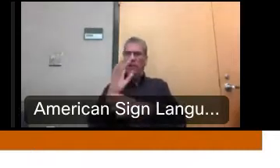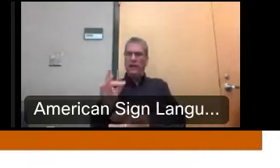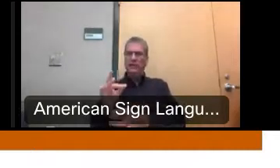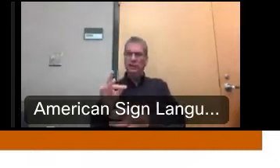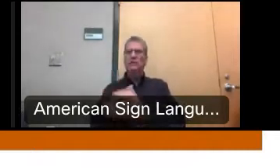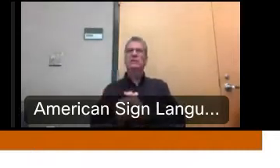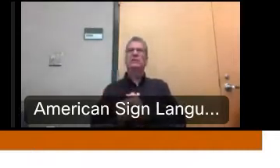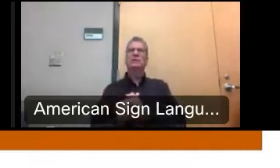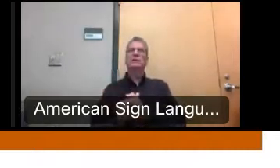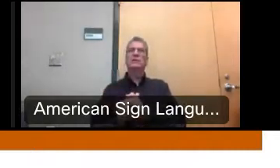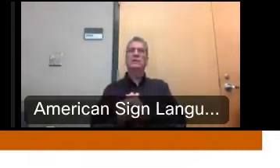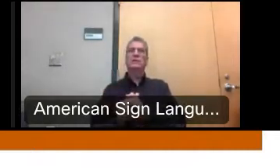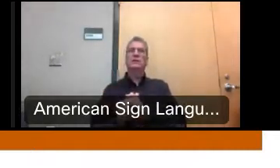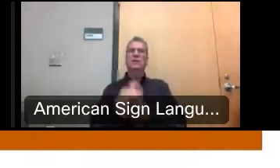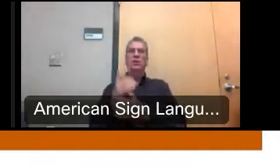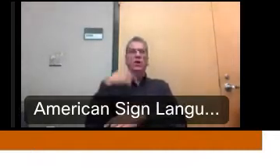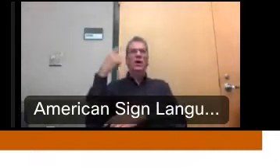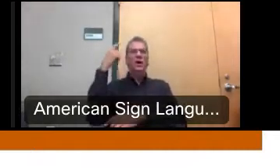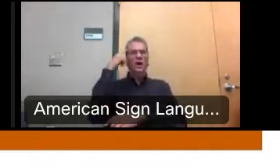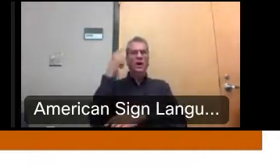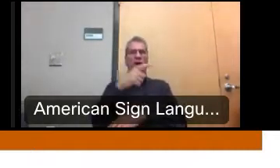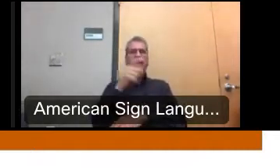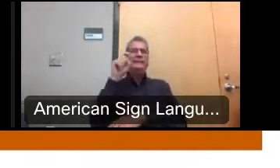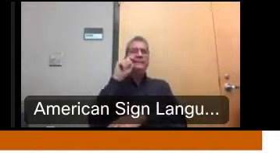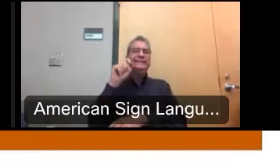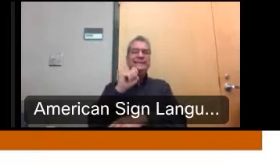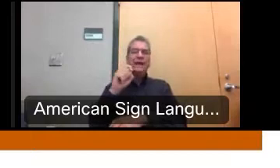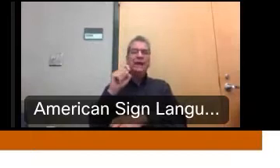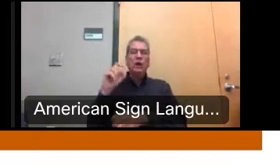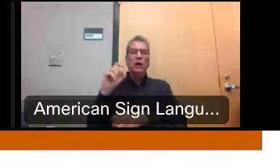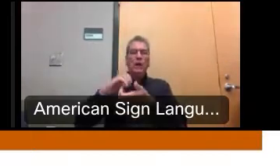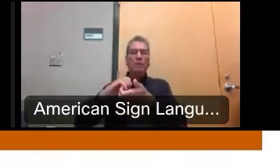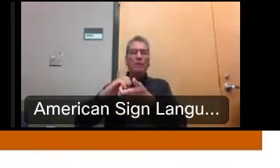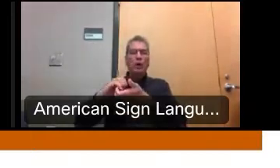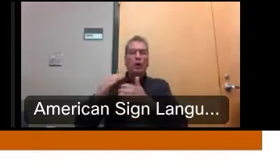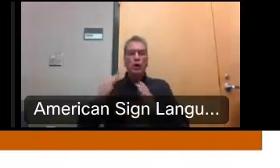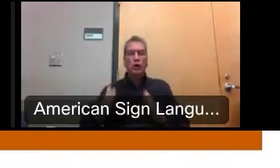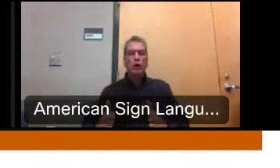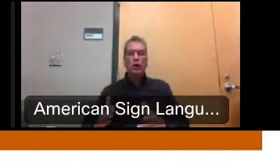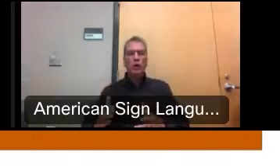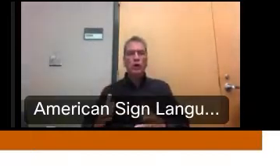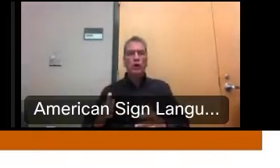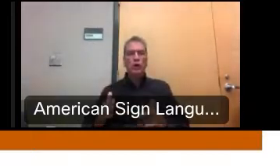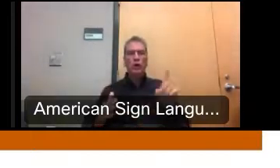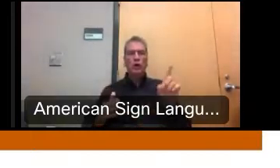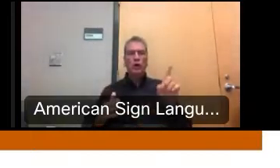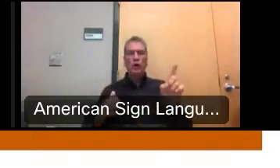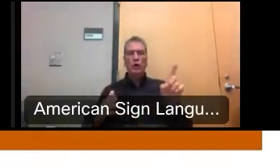were thinking of it for a while is like, potential sexual partners. As soon as we did this, it's like, oh, I want to check in with my roommate before we go